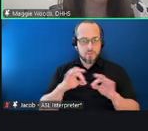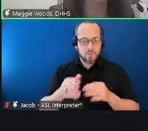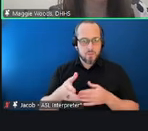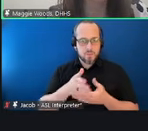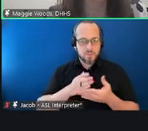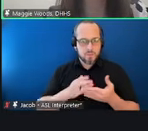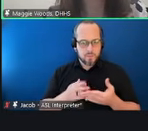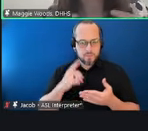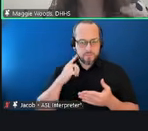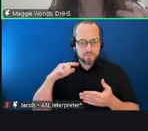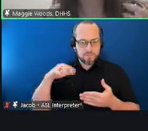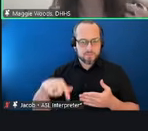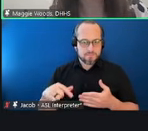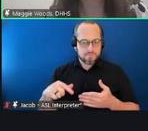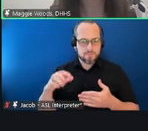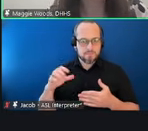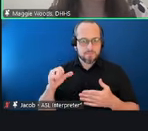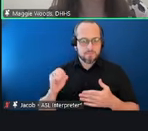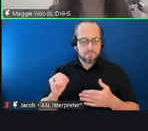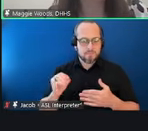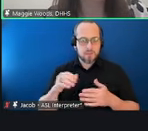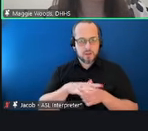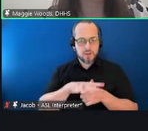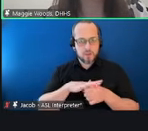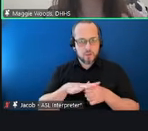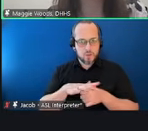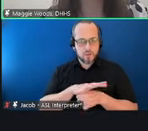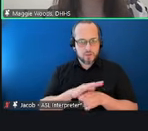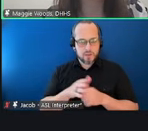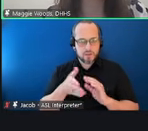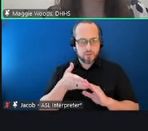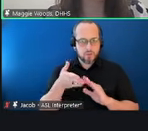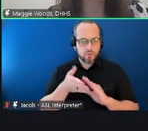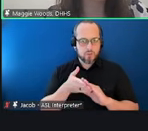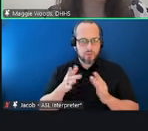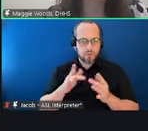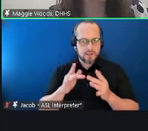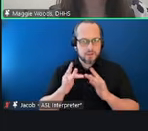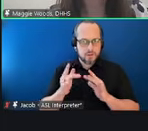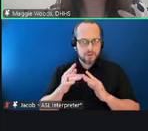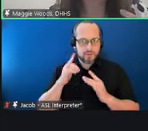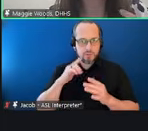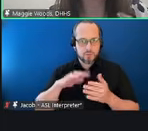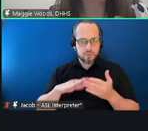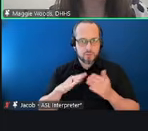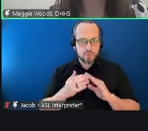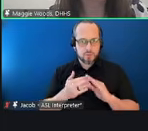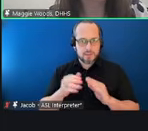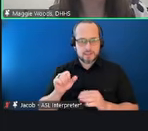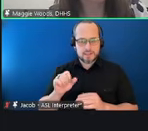Carolina. And these are locally governed networks of community stakeholders that implement the rural